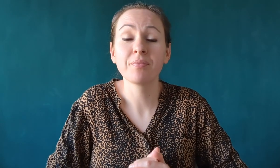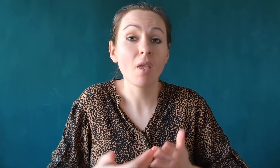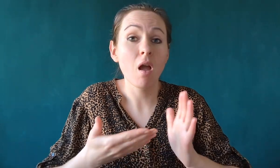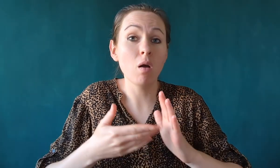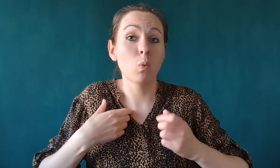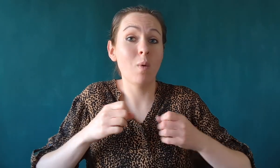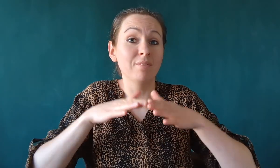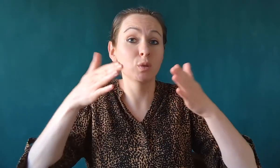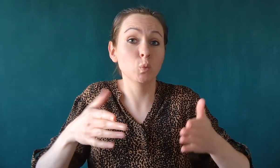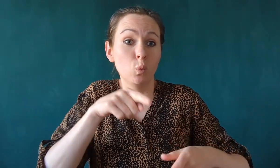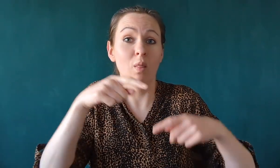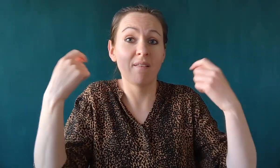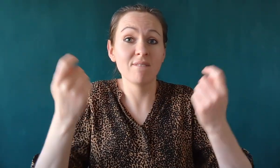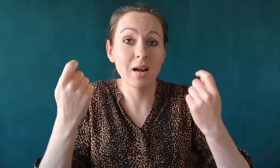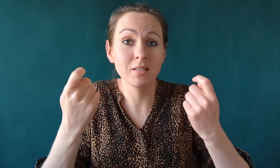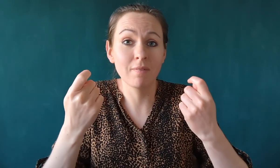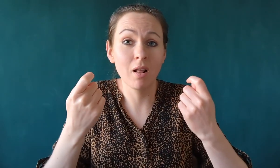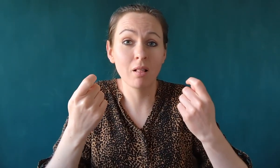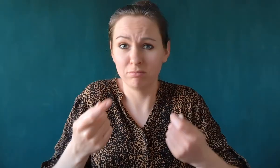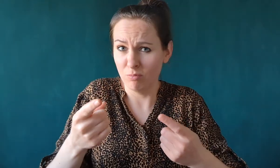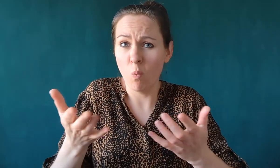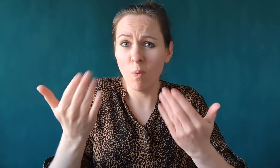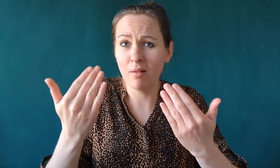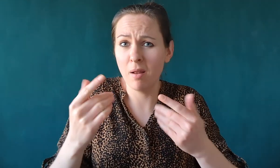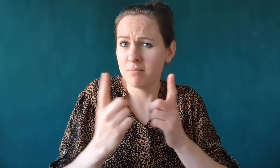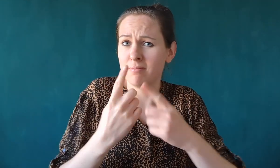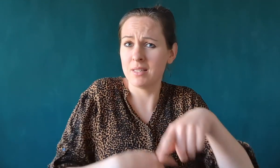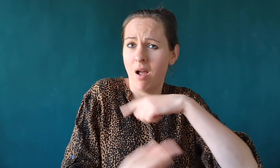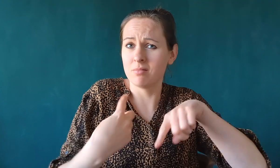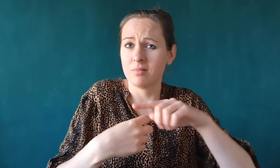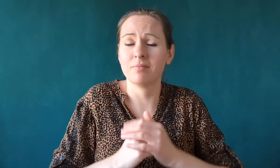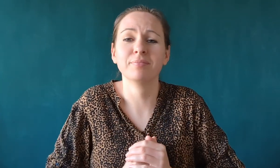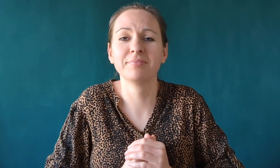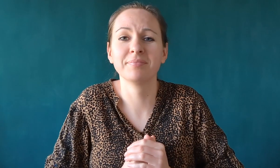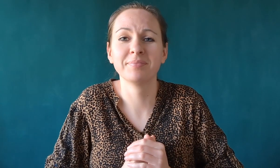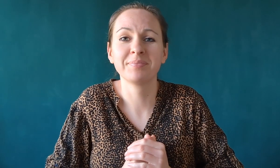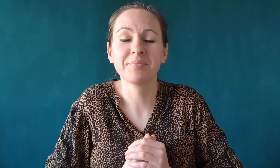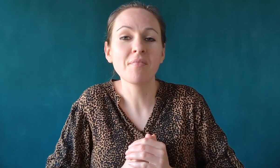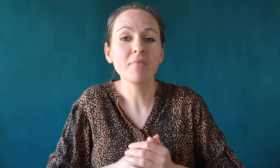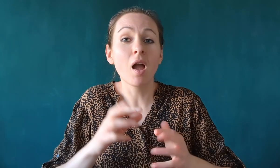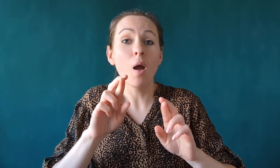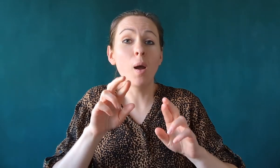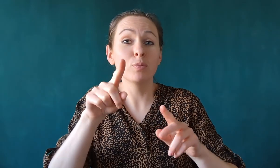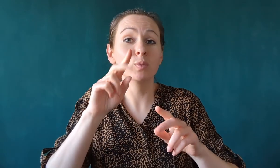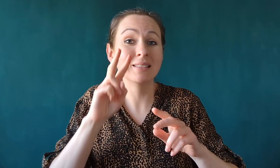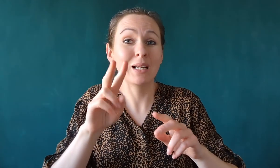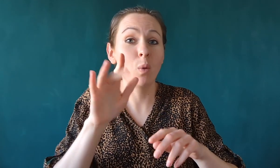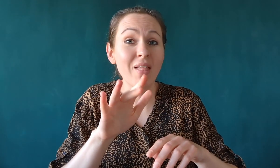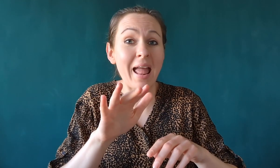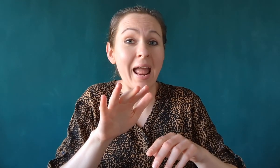We will have a stall at the festival, Where you are welcome to come and meet us. We hope to see you there!